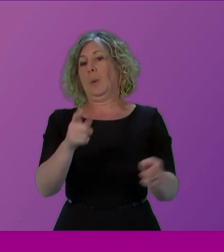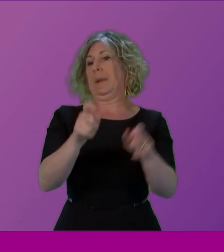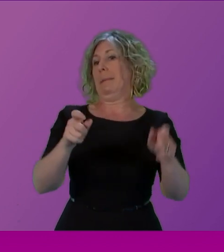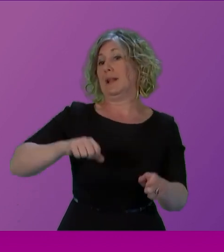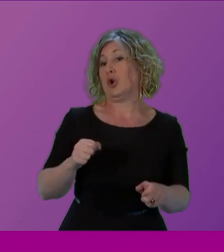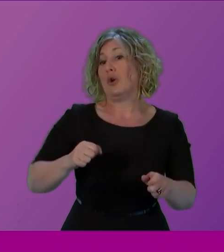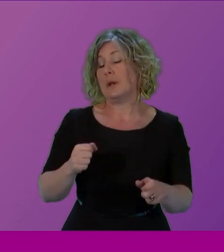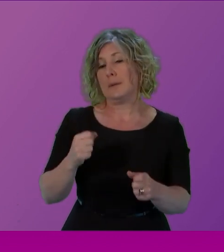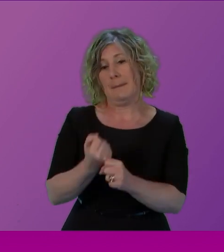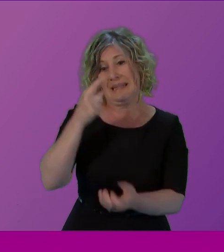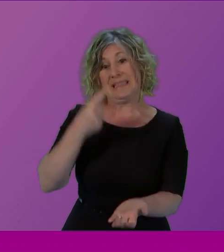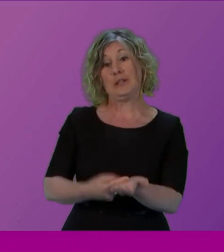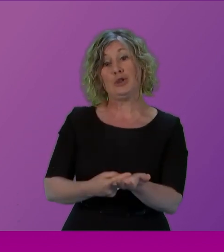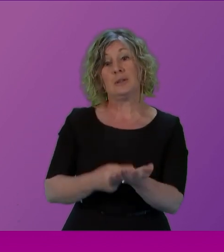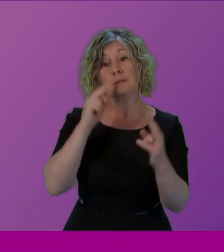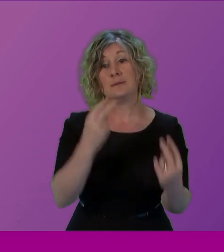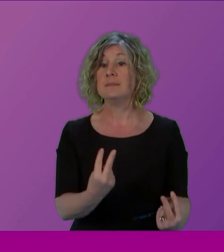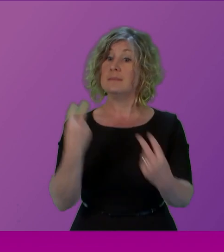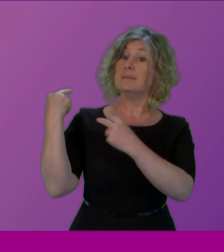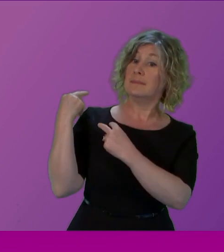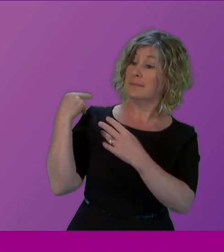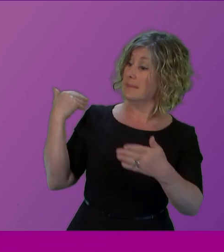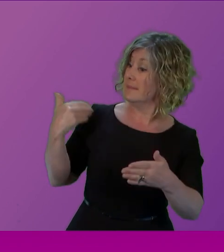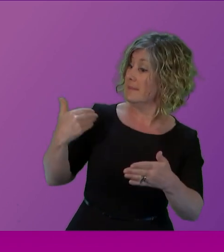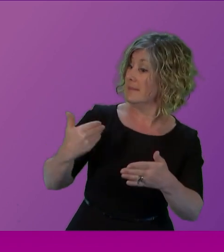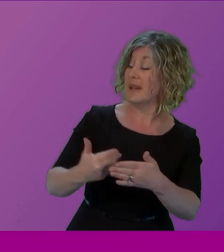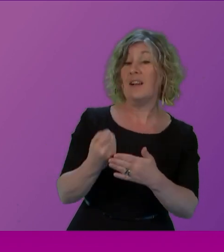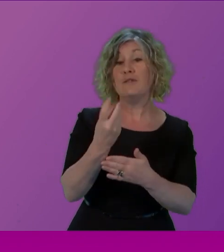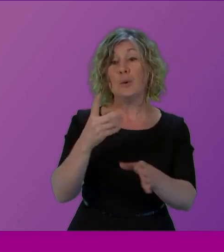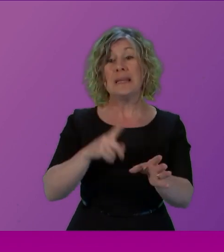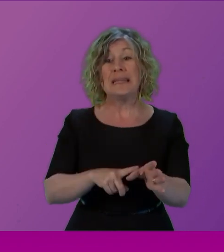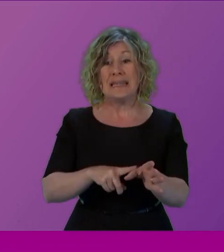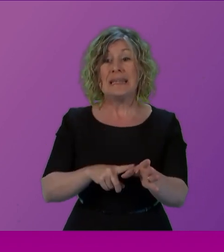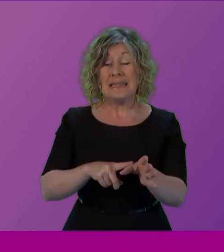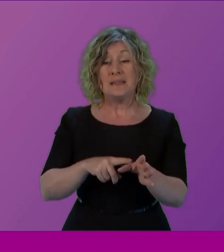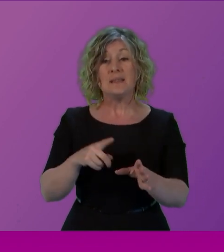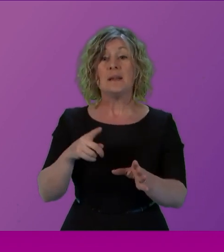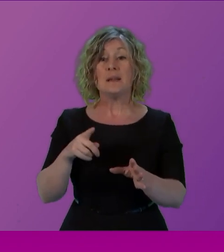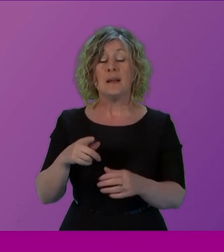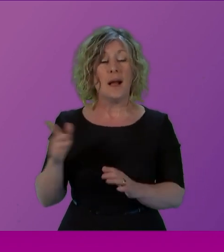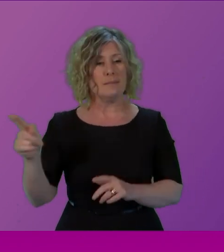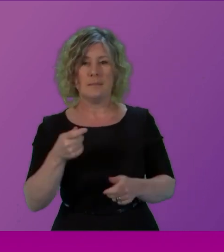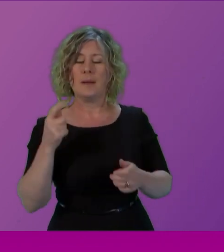of past years is one that— Thank you.